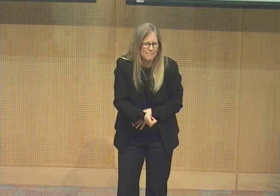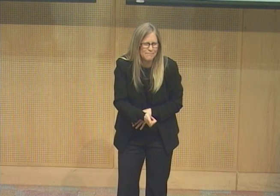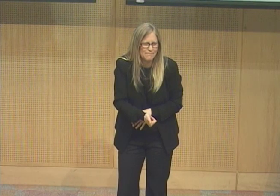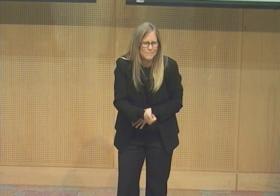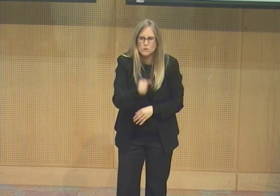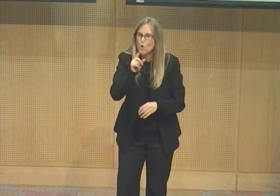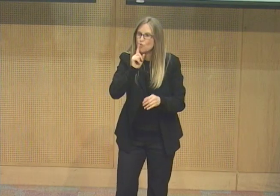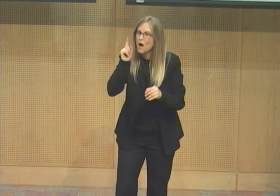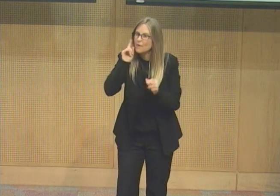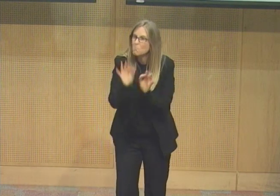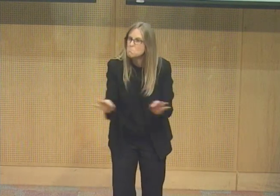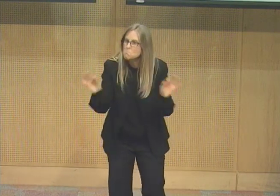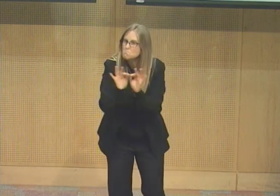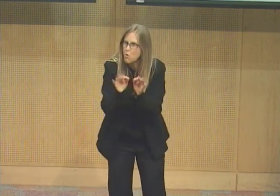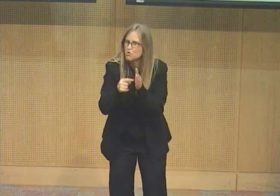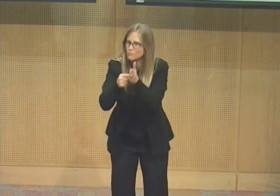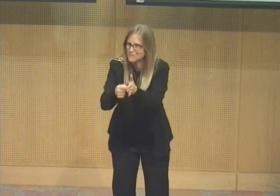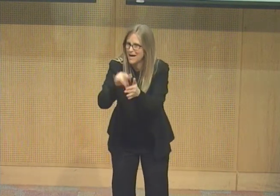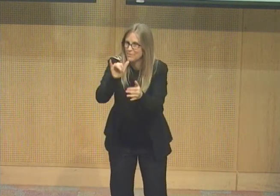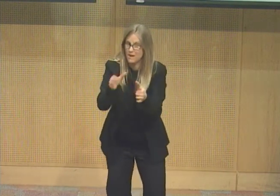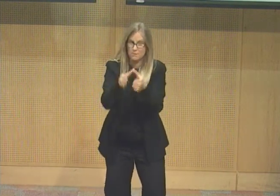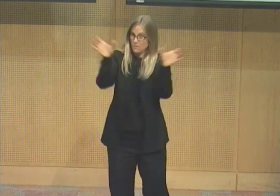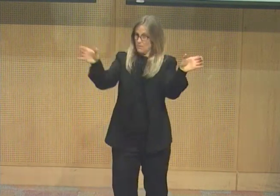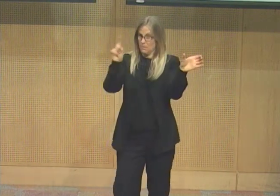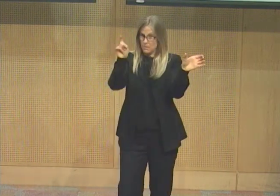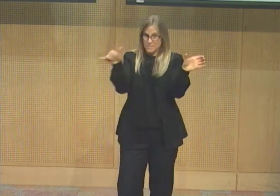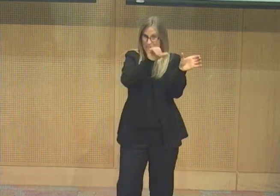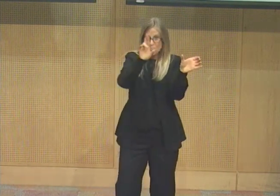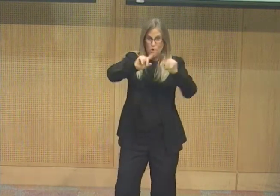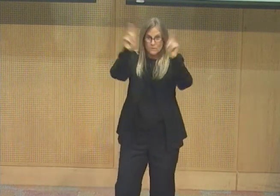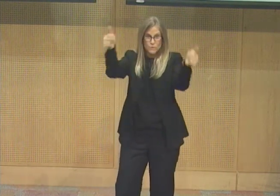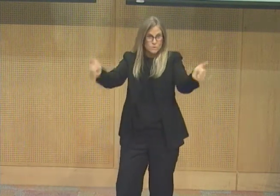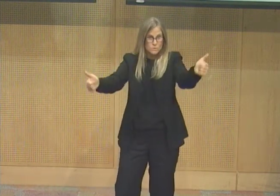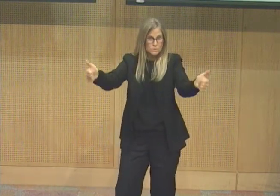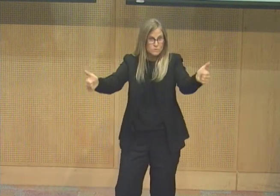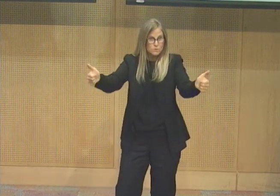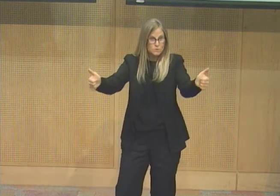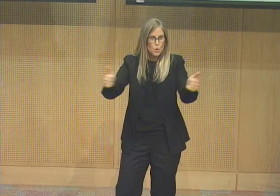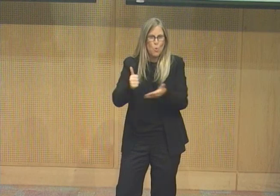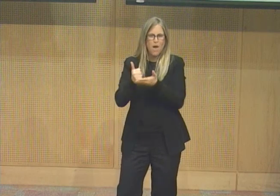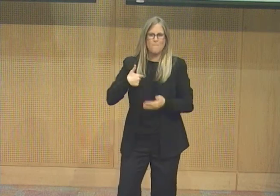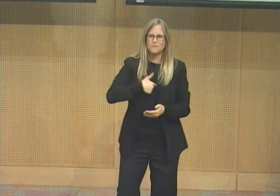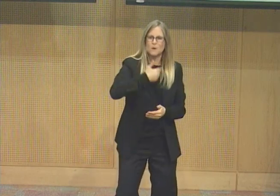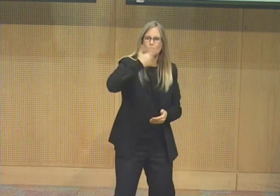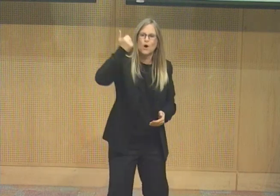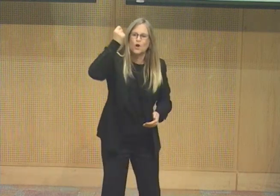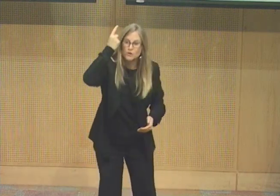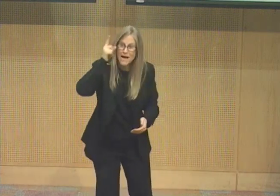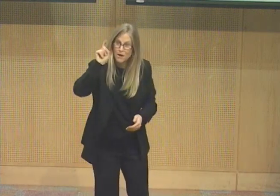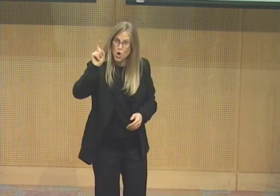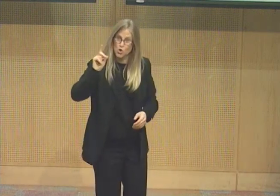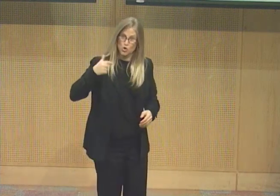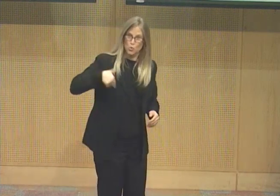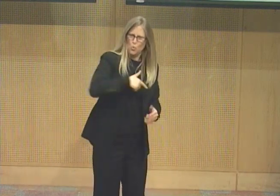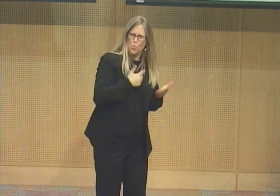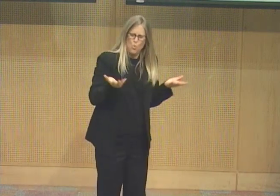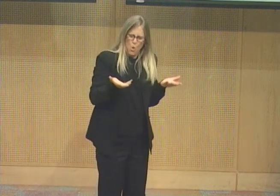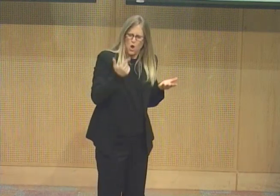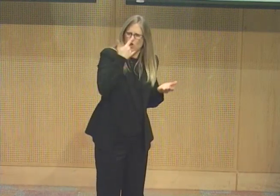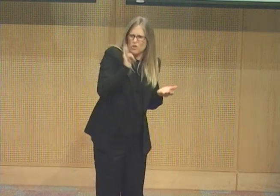the same for those two groups. So it was important for me to separate them and see how they were different